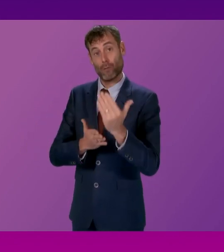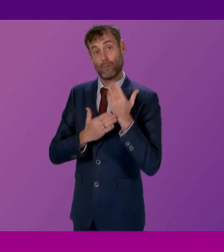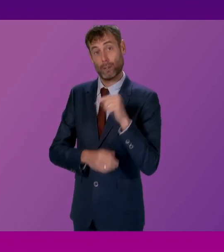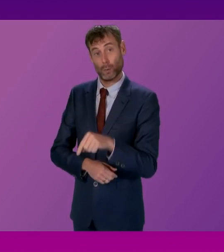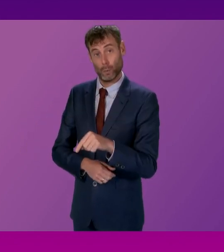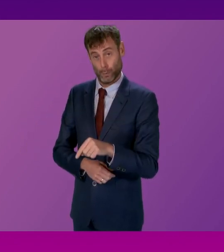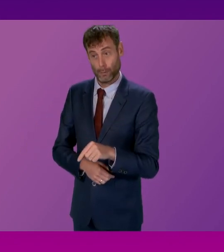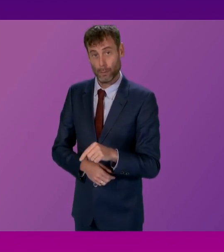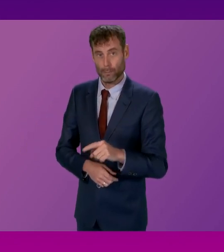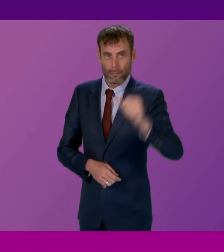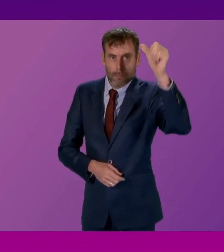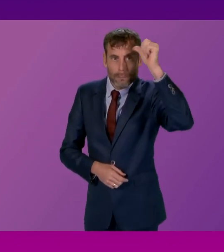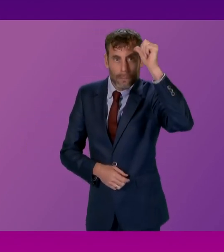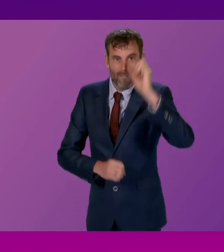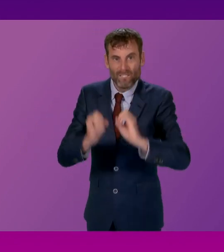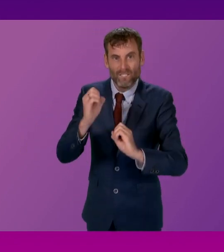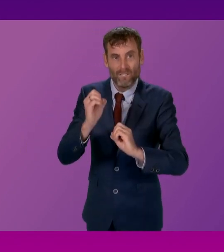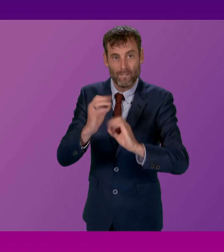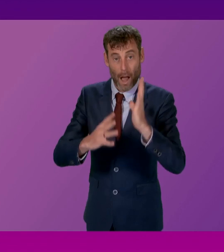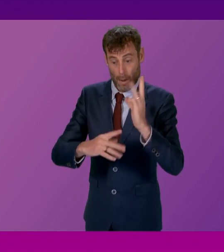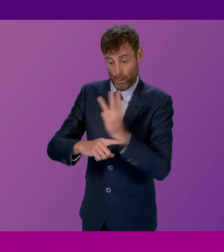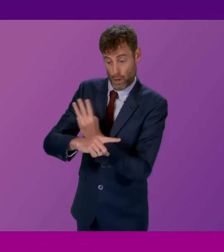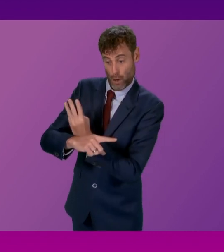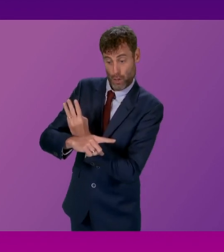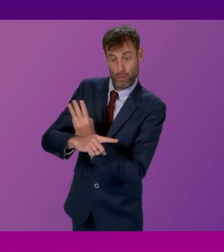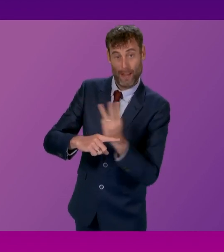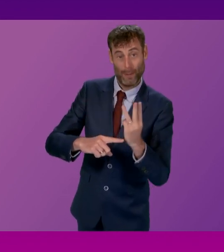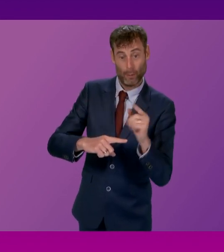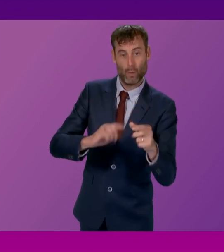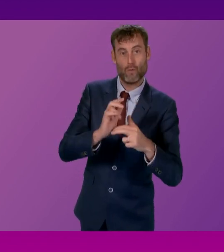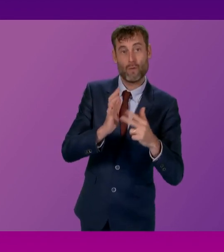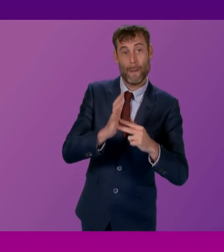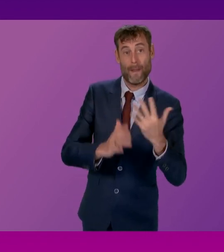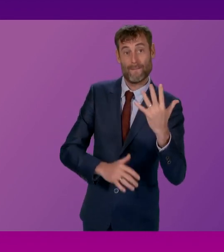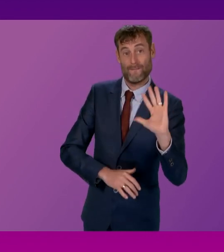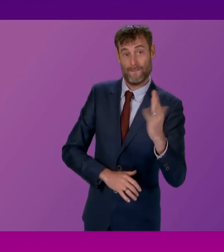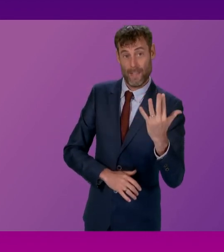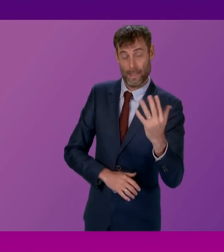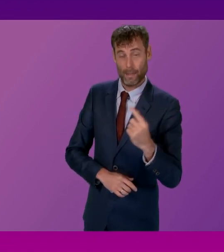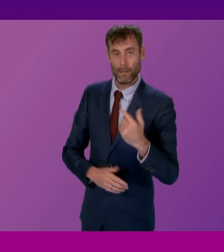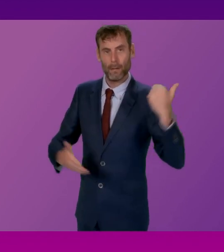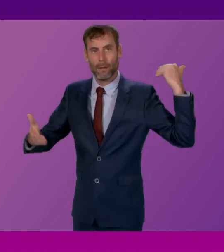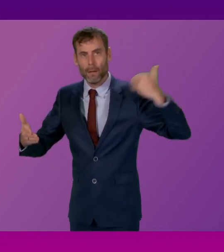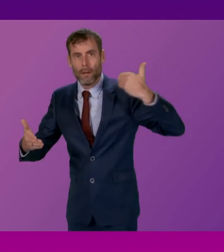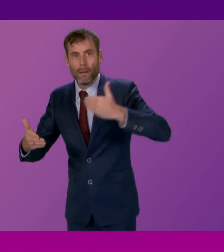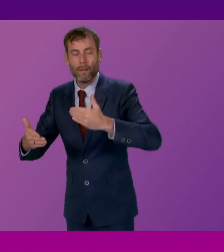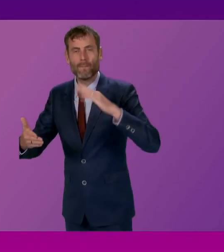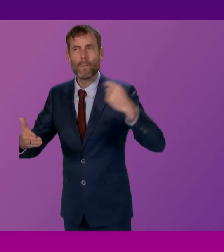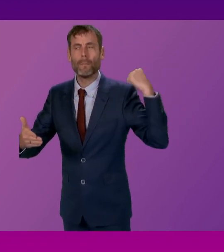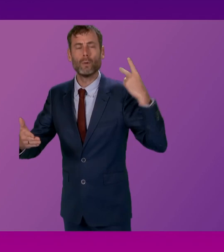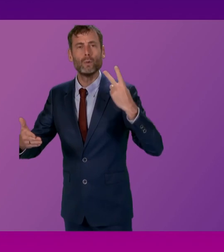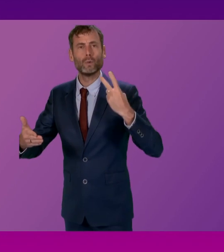fires in the three weeks up to 5 November has fallen by 30 per cent since 2018, to 907